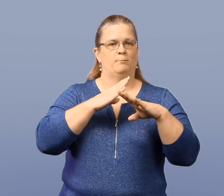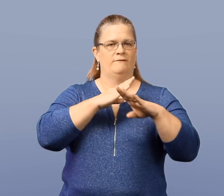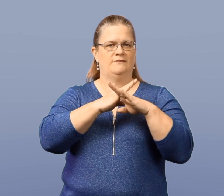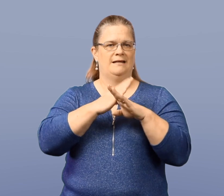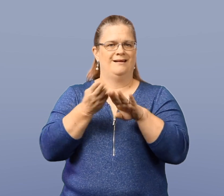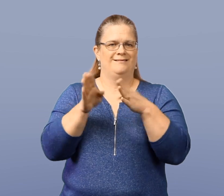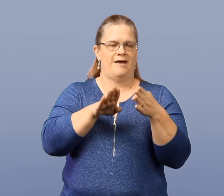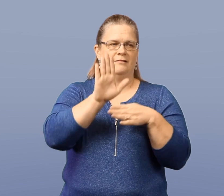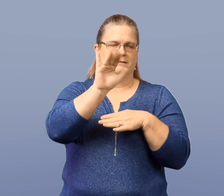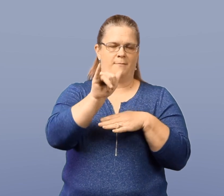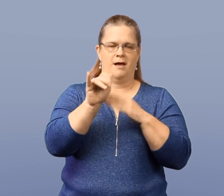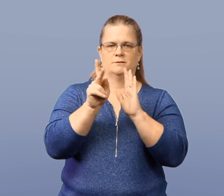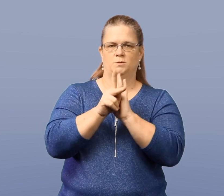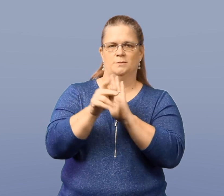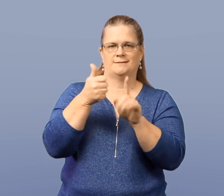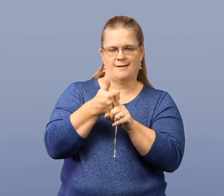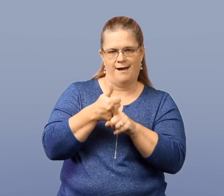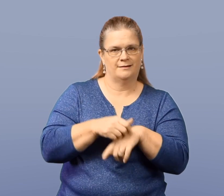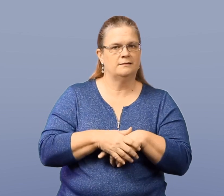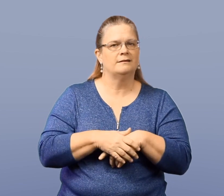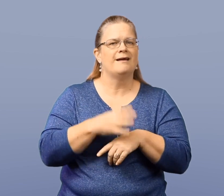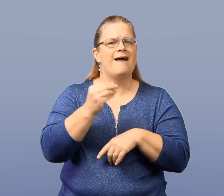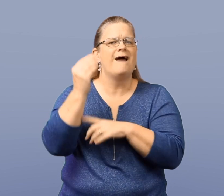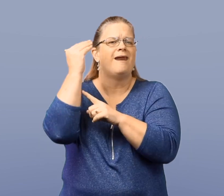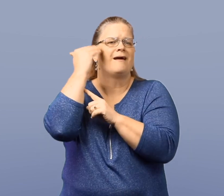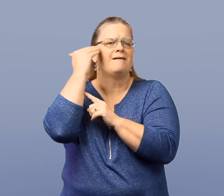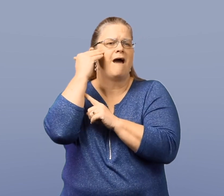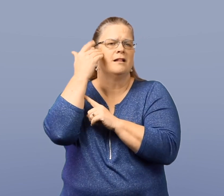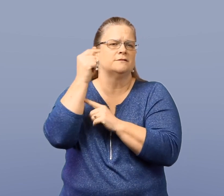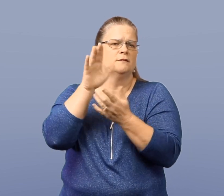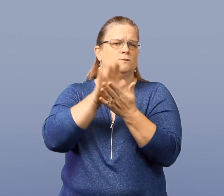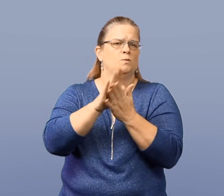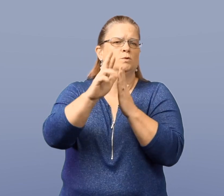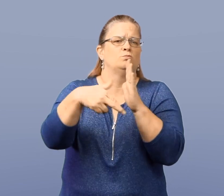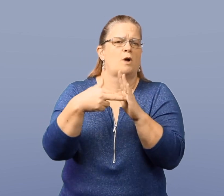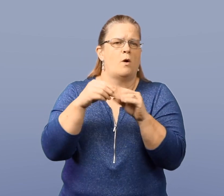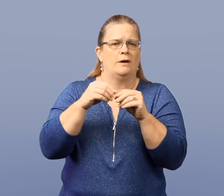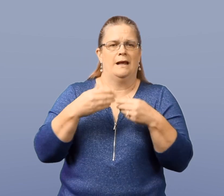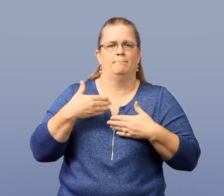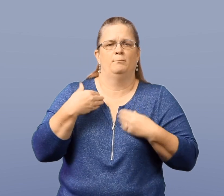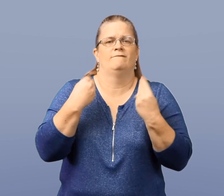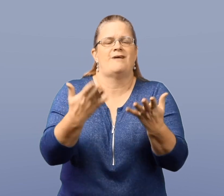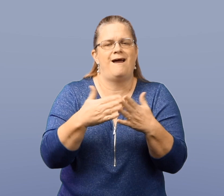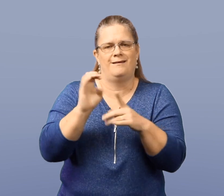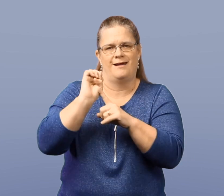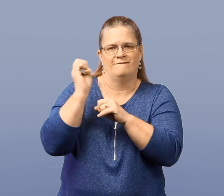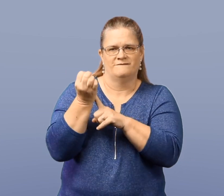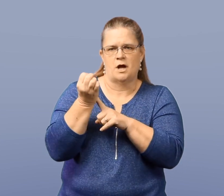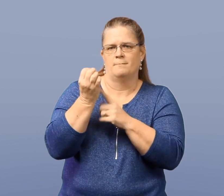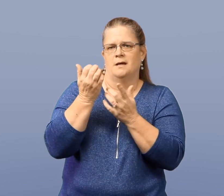in preventing deaths by suicide, and acknowledge the school's role in providing an environment